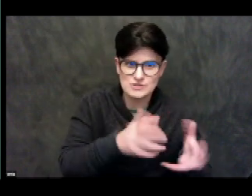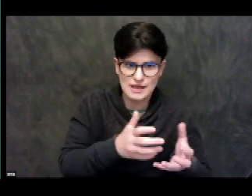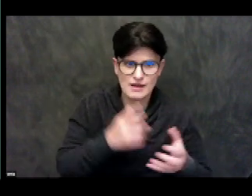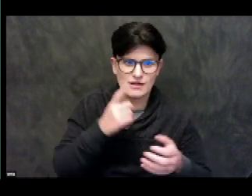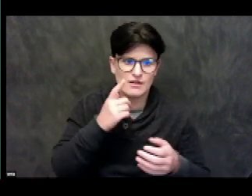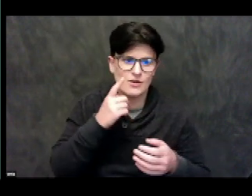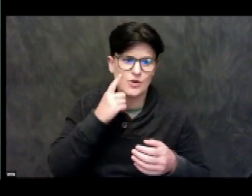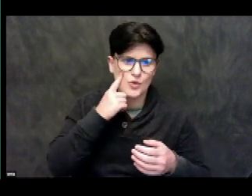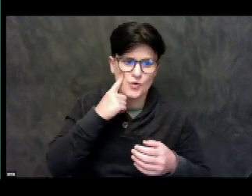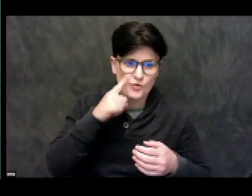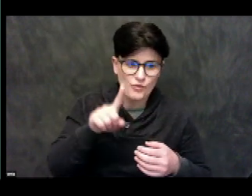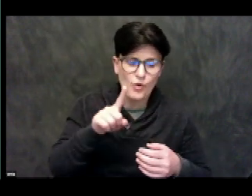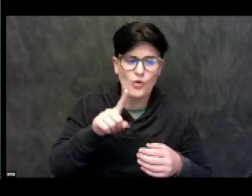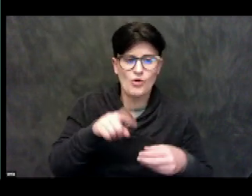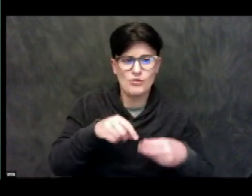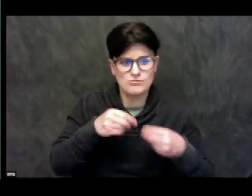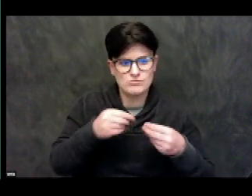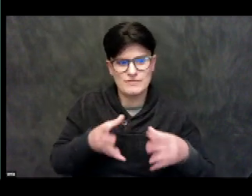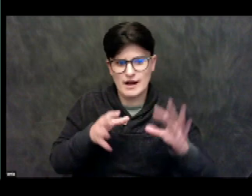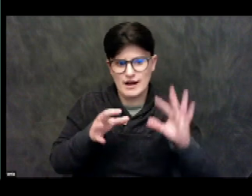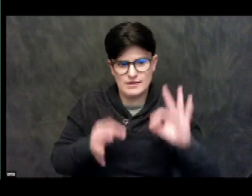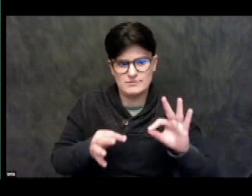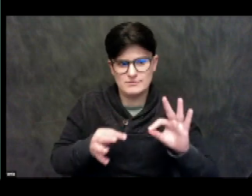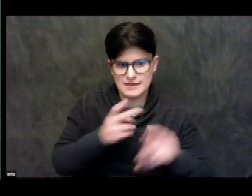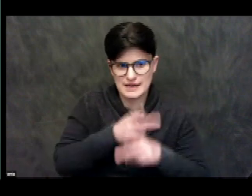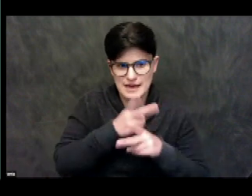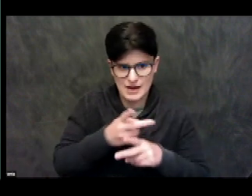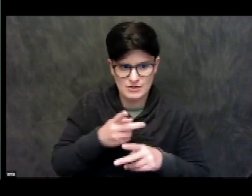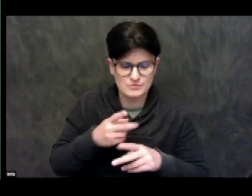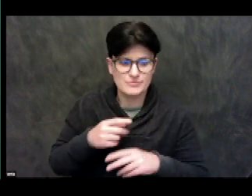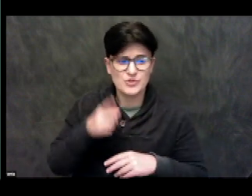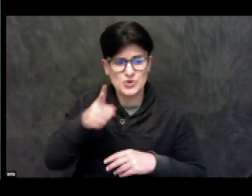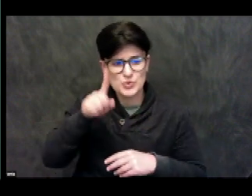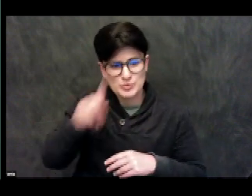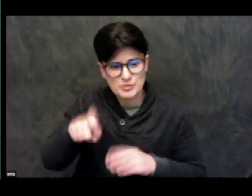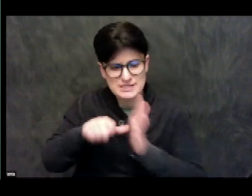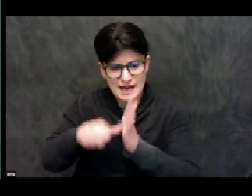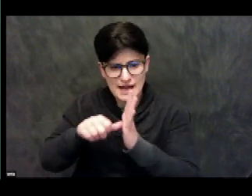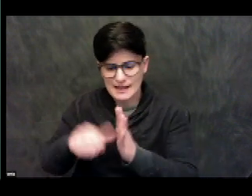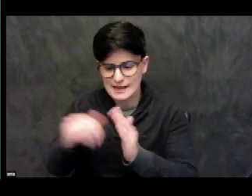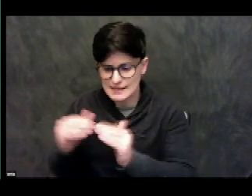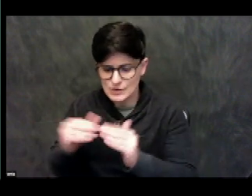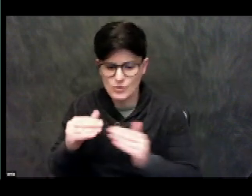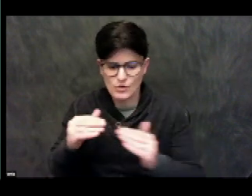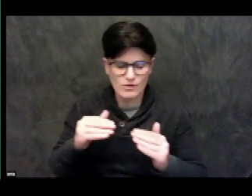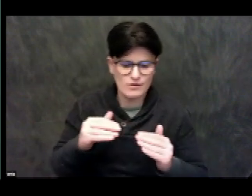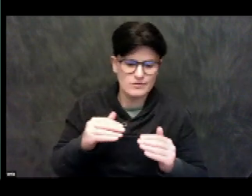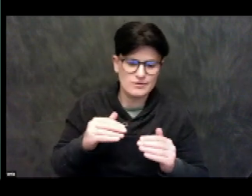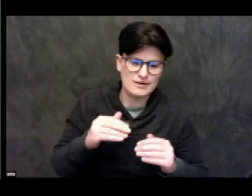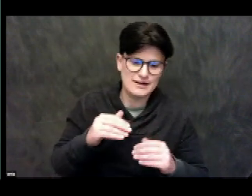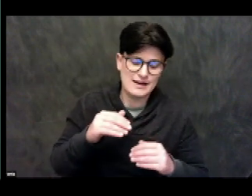By doing so, you need to highlight this equal and equitable care and how you can ensure that patients have access to